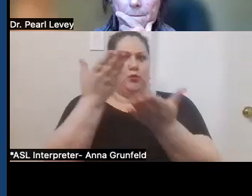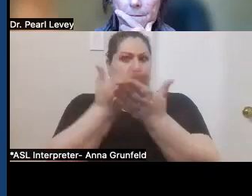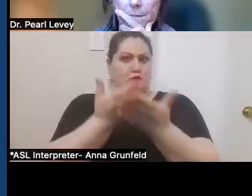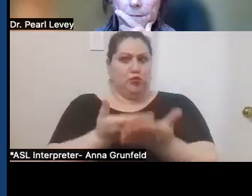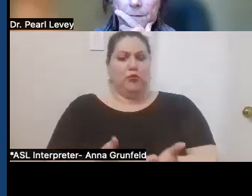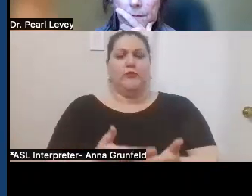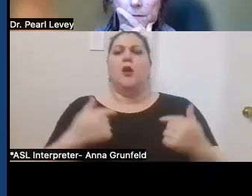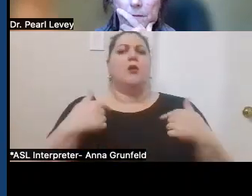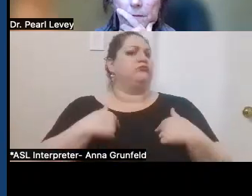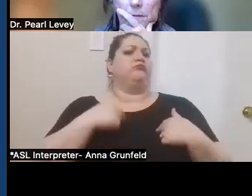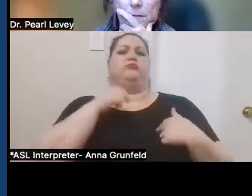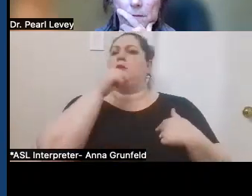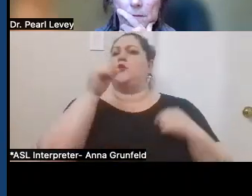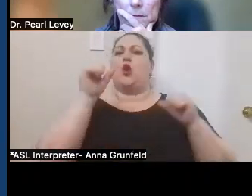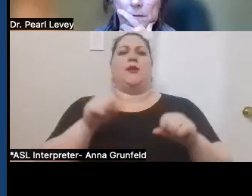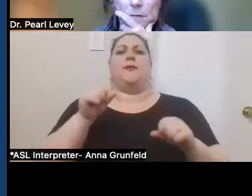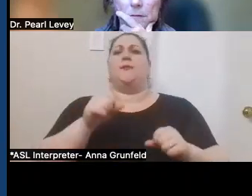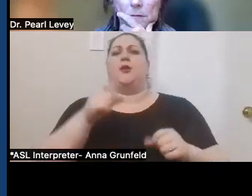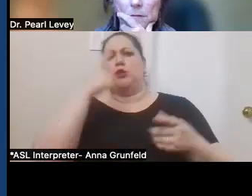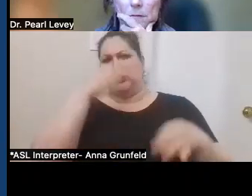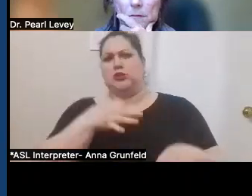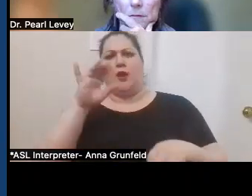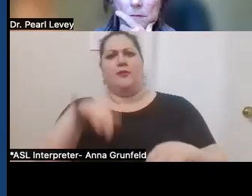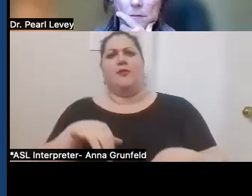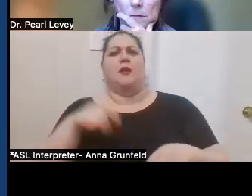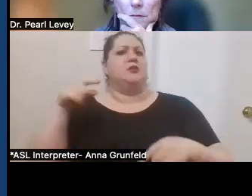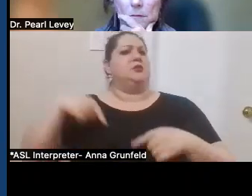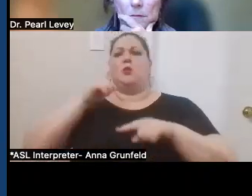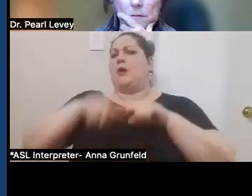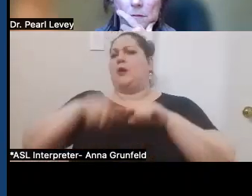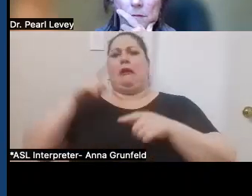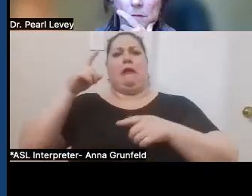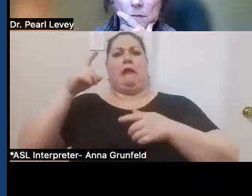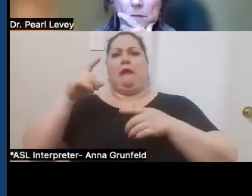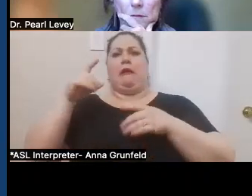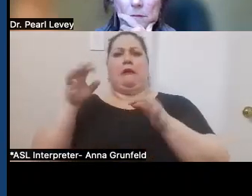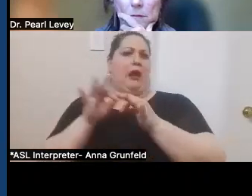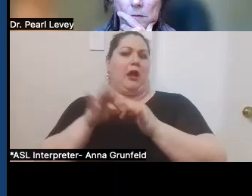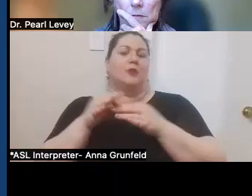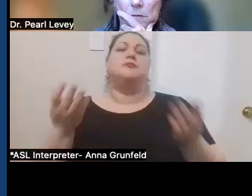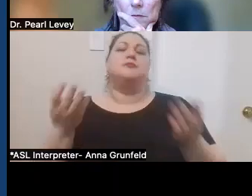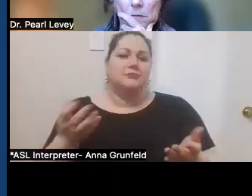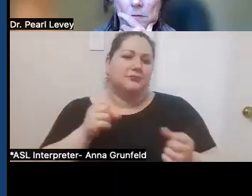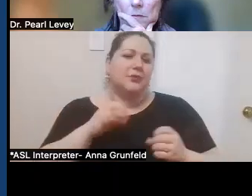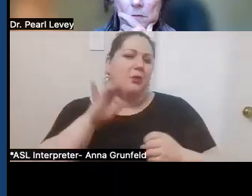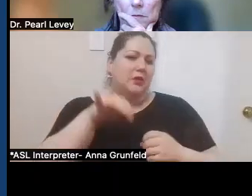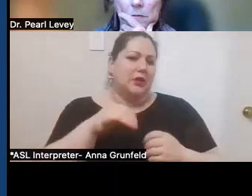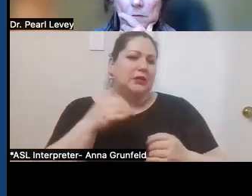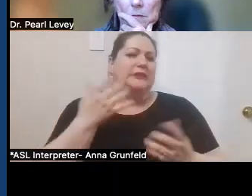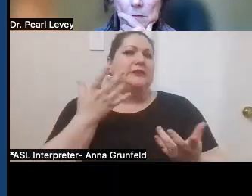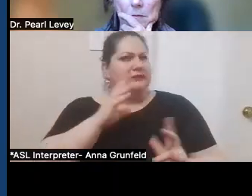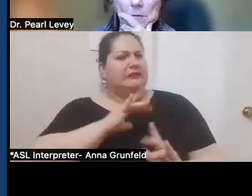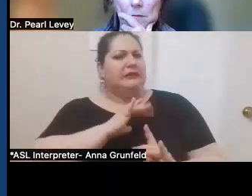There's plenty more to this, but I thought it would, we thought this was an interesting scenario to raise to you,